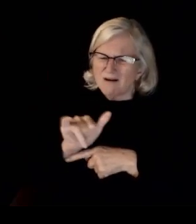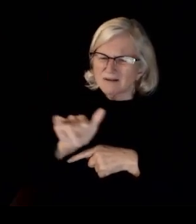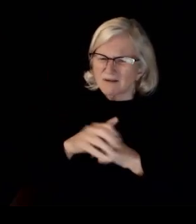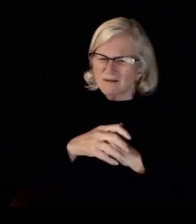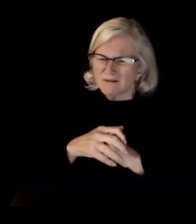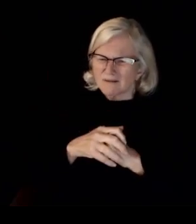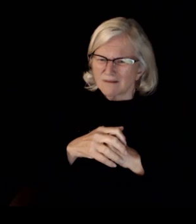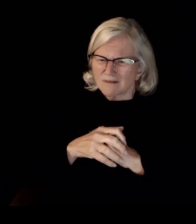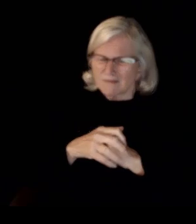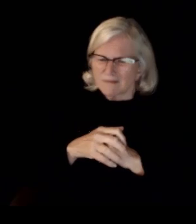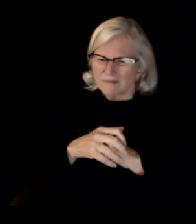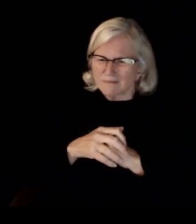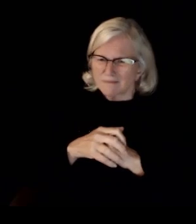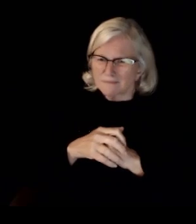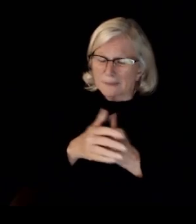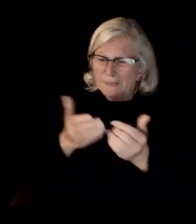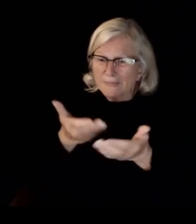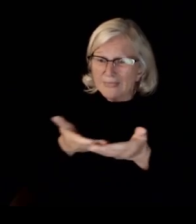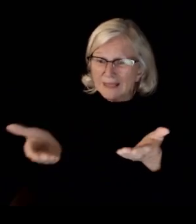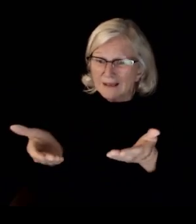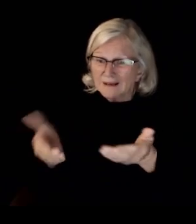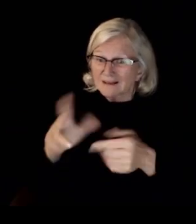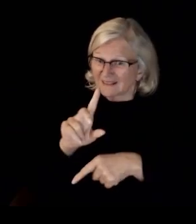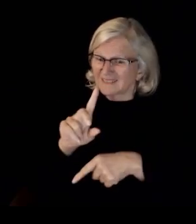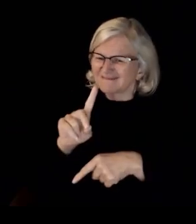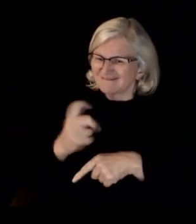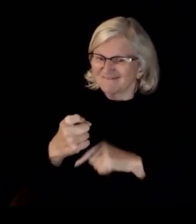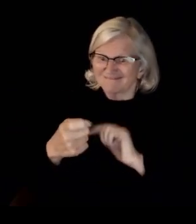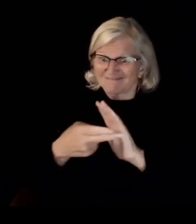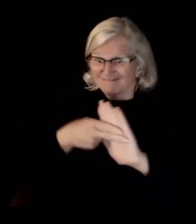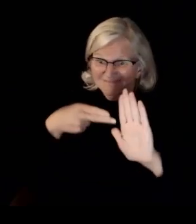certain types of diagnostic tests. Can you talk a little bit about just where we're at